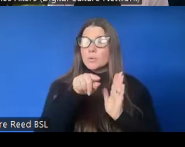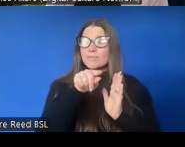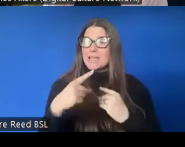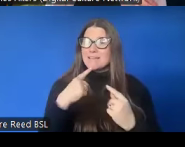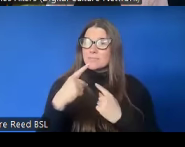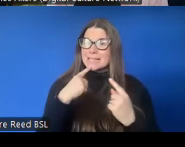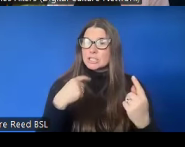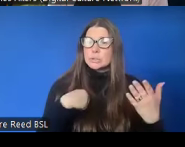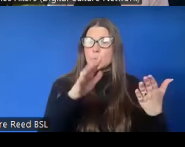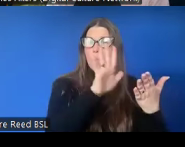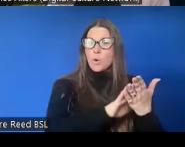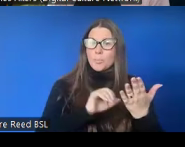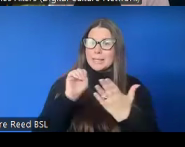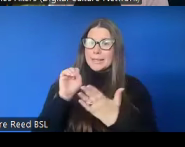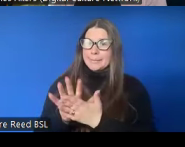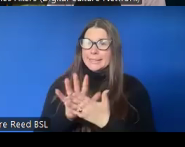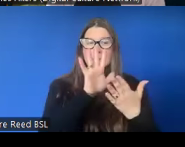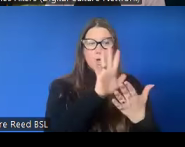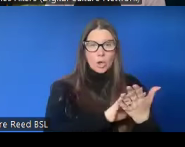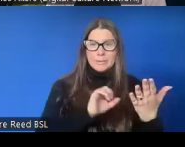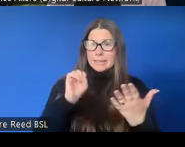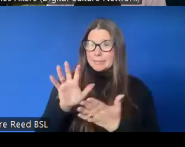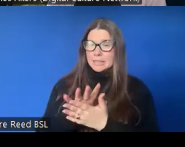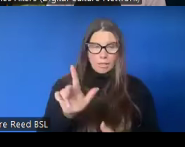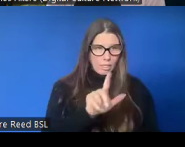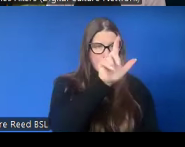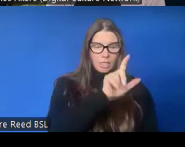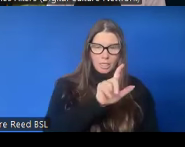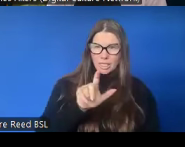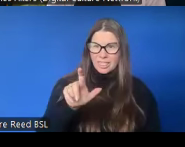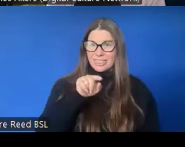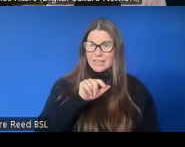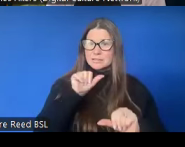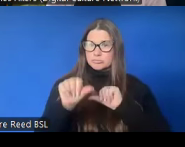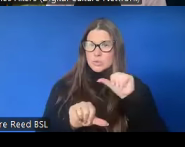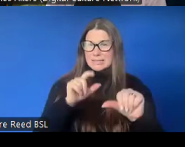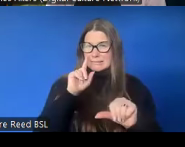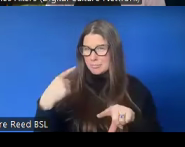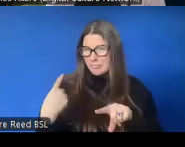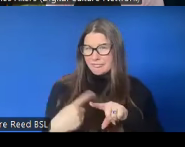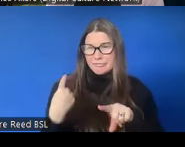that kind of stuff can be sped up. There are ways that you can use these tools now to visualize